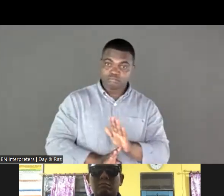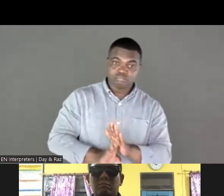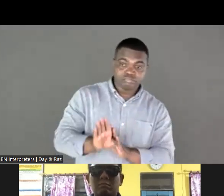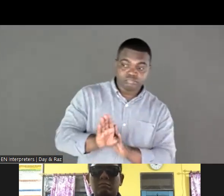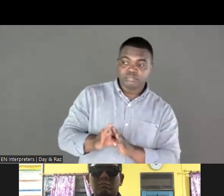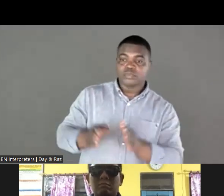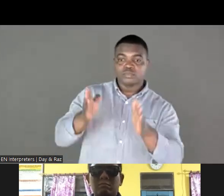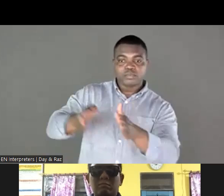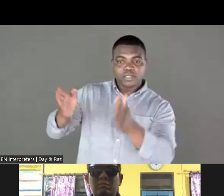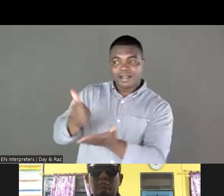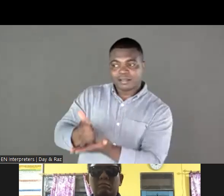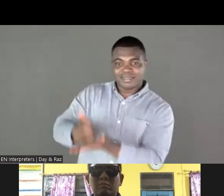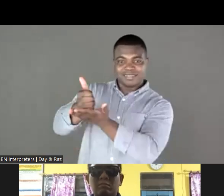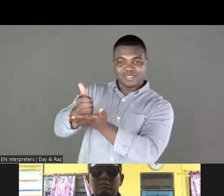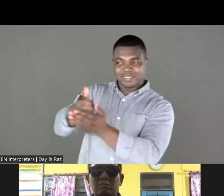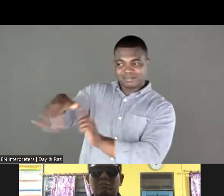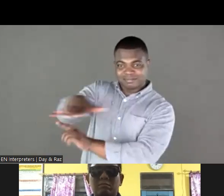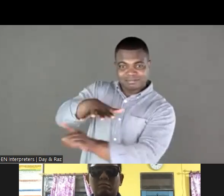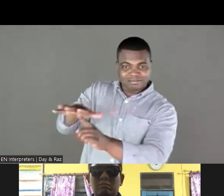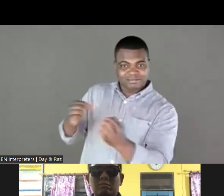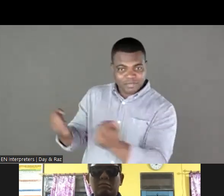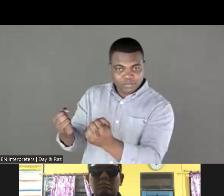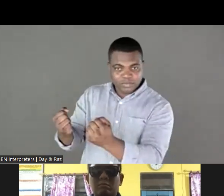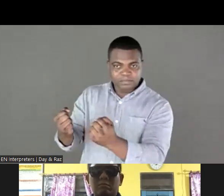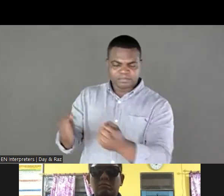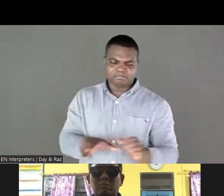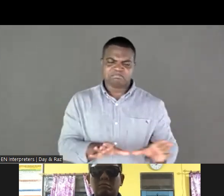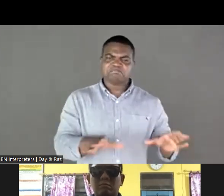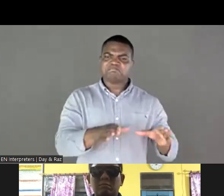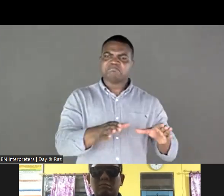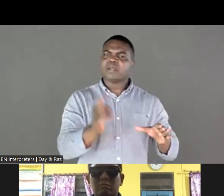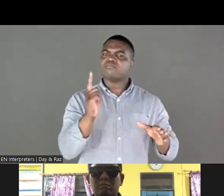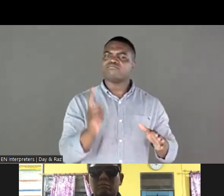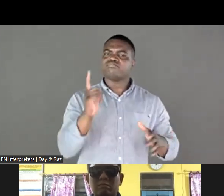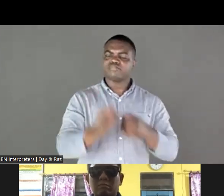particularly the donors to share expertise, coordinate actions, and really elevate the